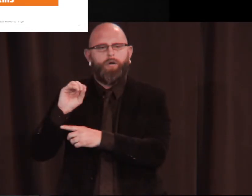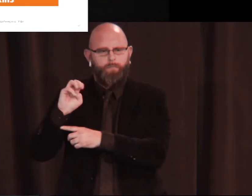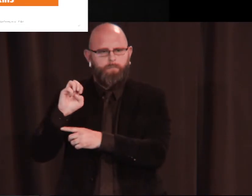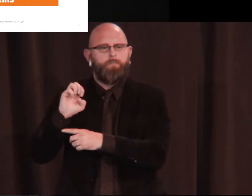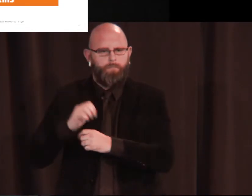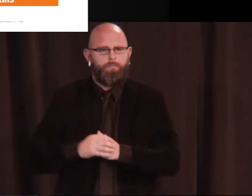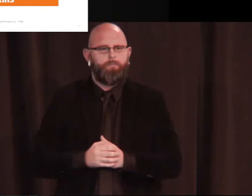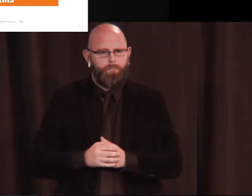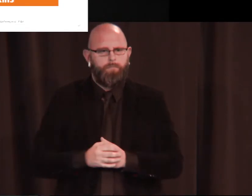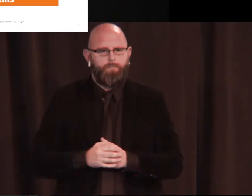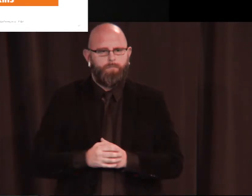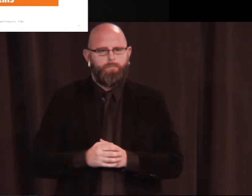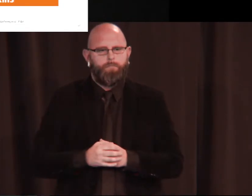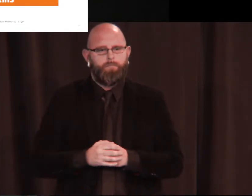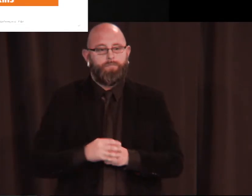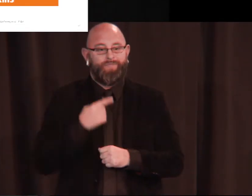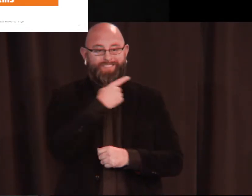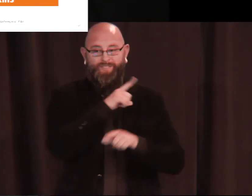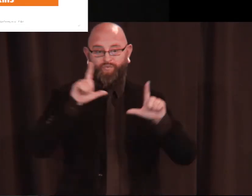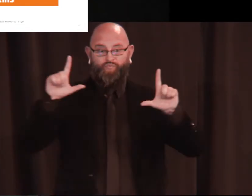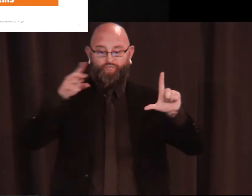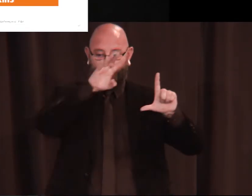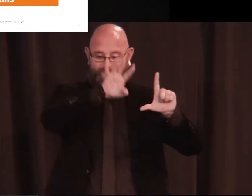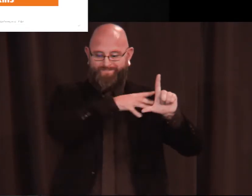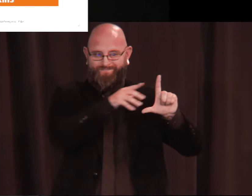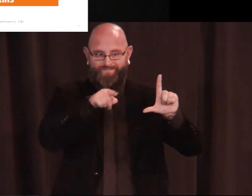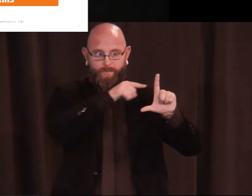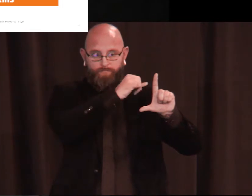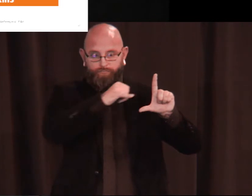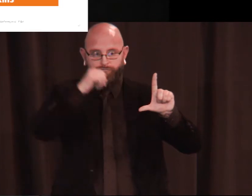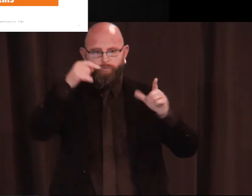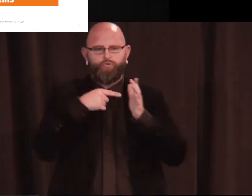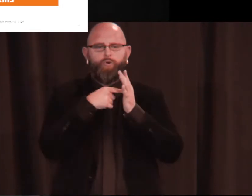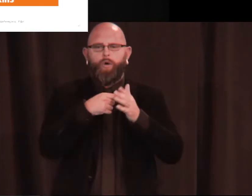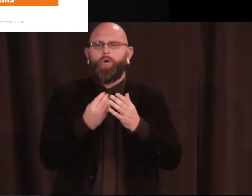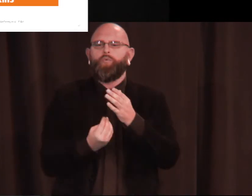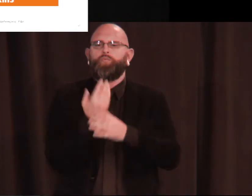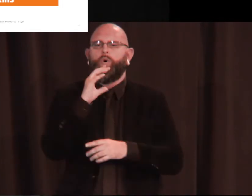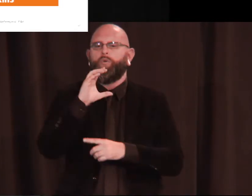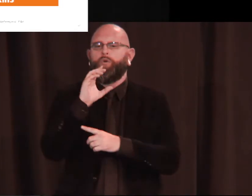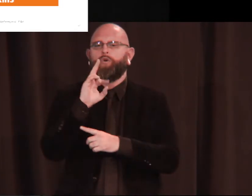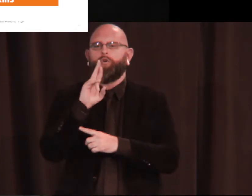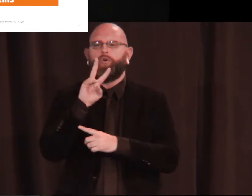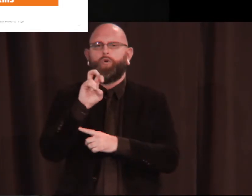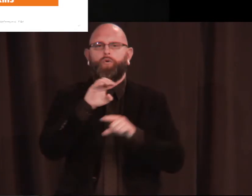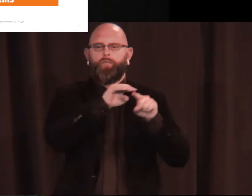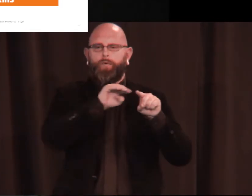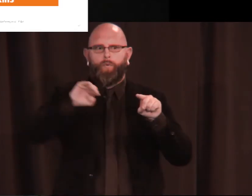And, so, a typically developing child is going to have a standard score of about 100,